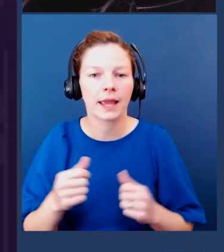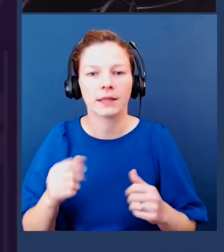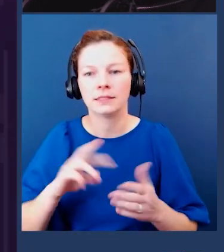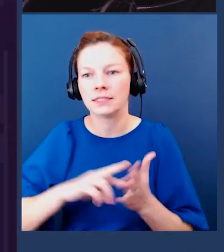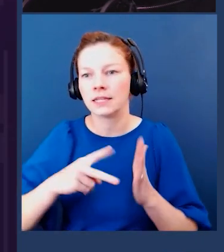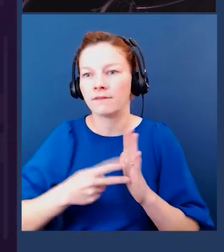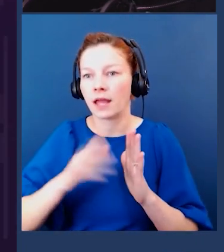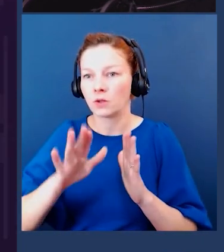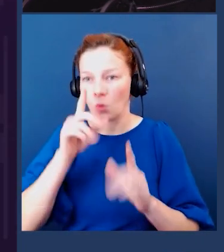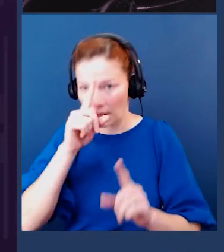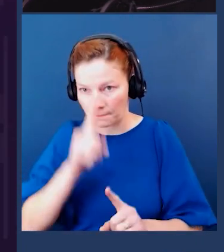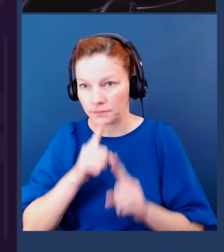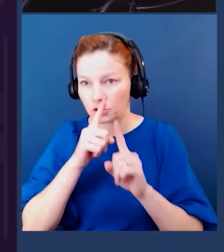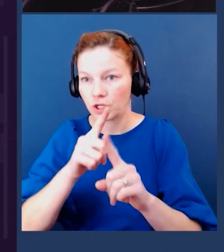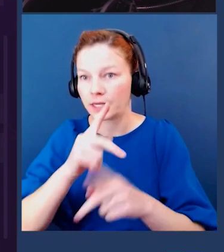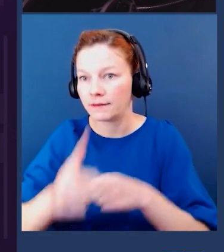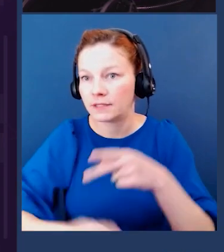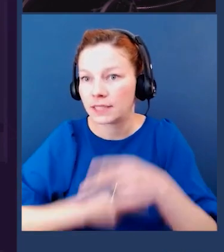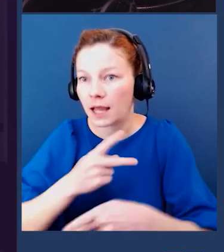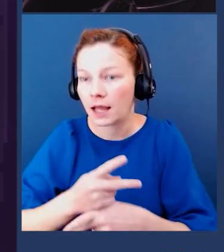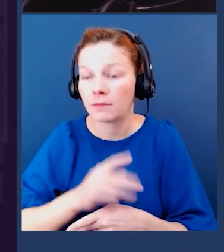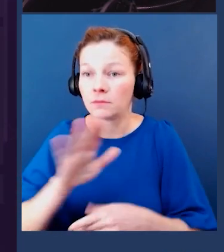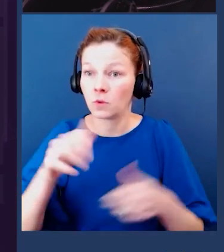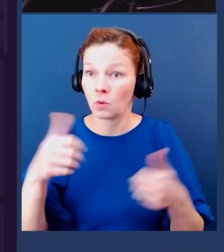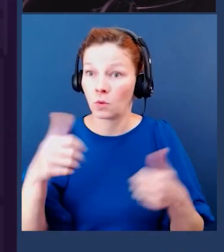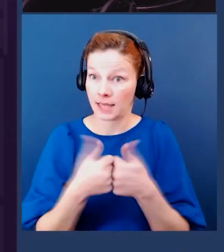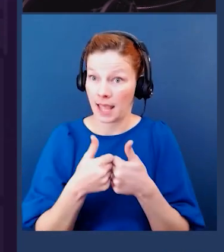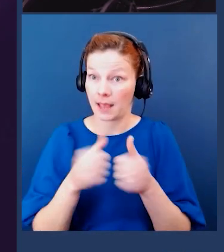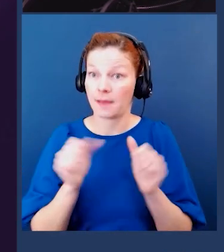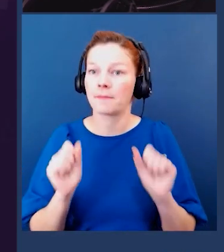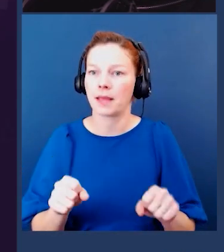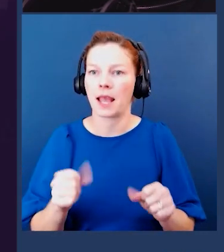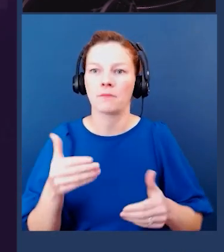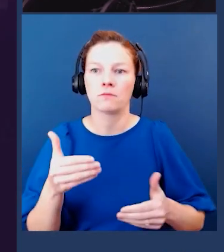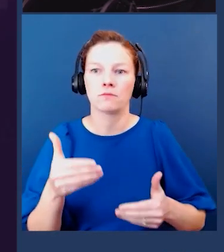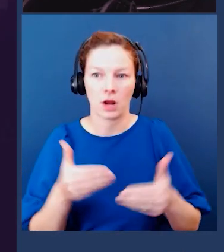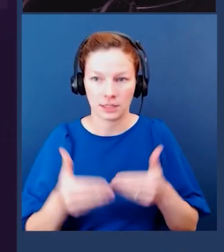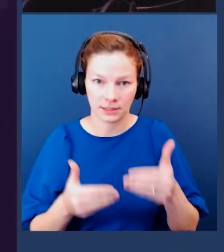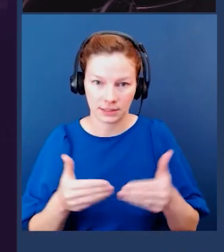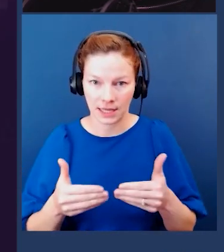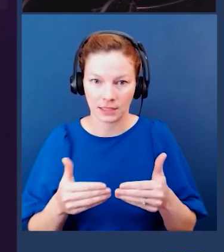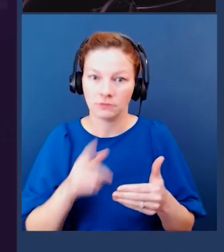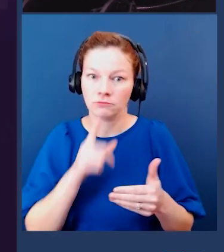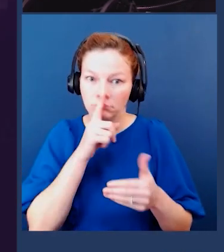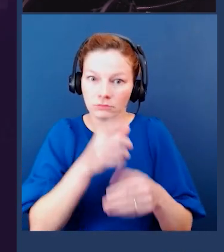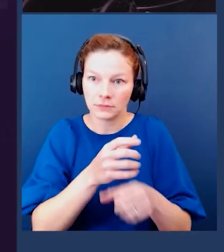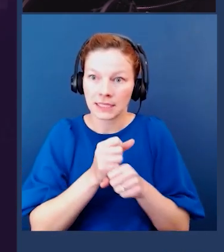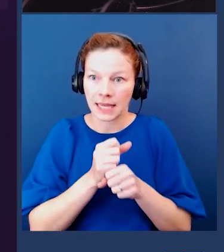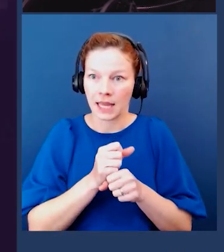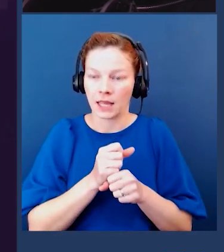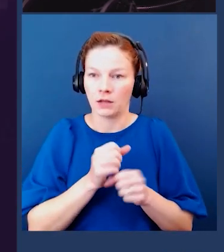So your games are able to process it, automatically get rewards for those process.